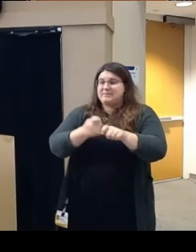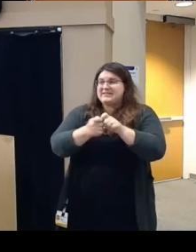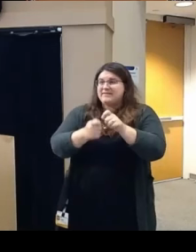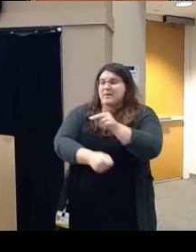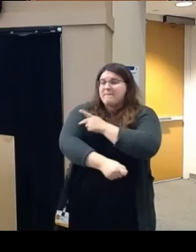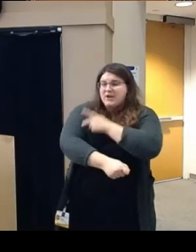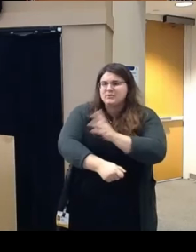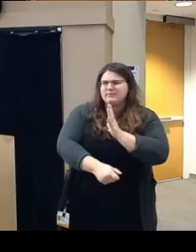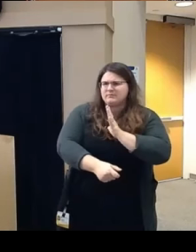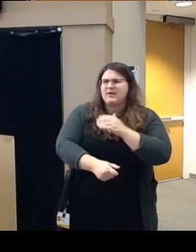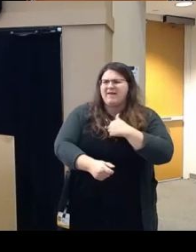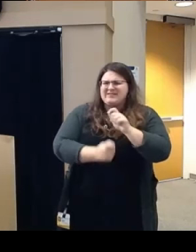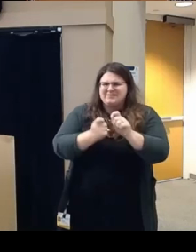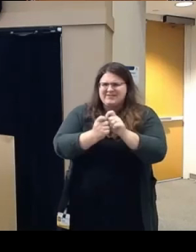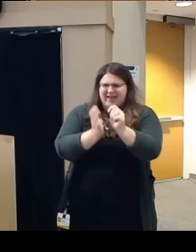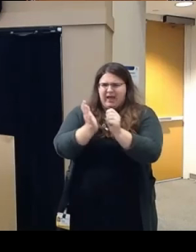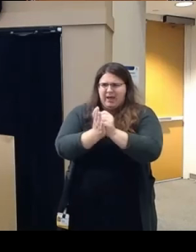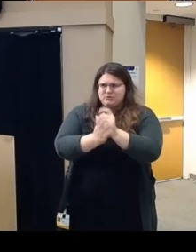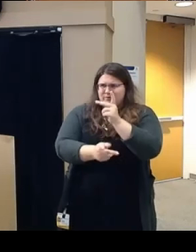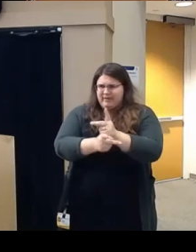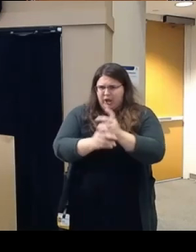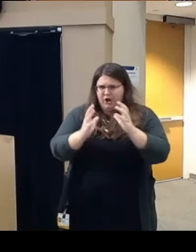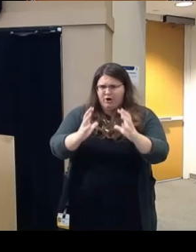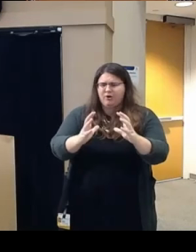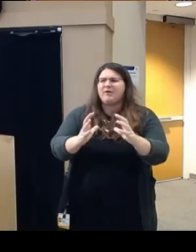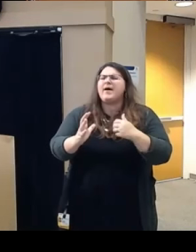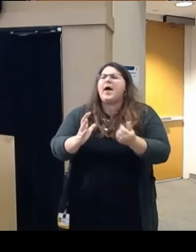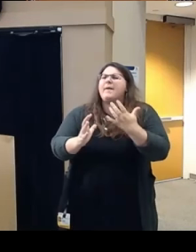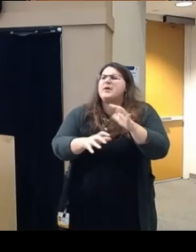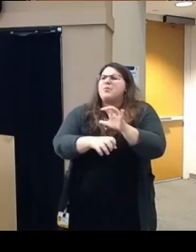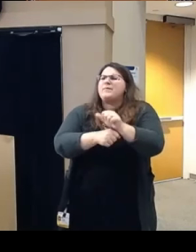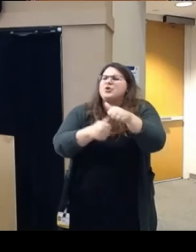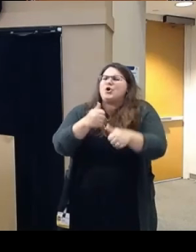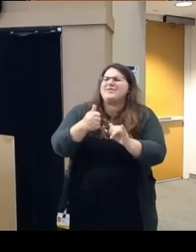been in an episode of care again that's something that you would think would be pretty um pretty